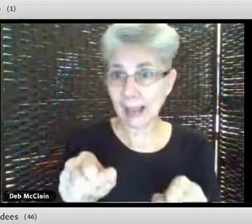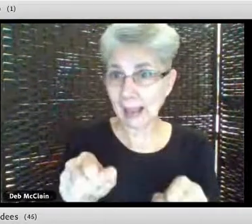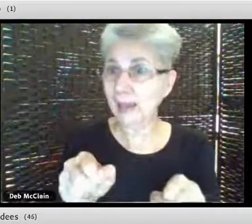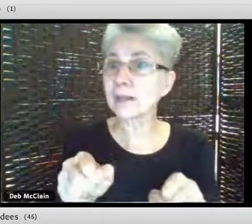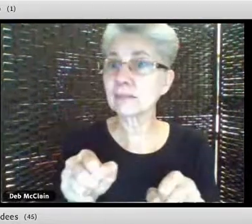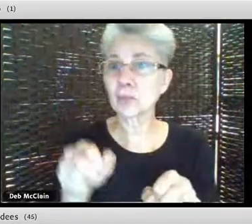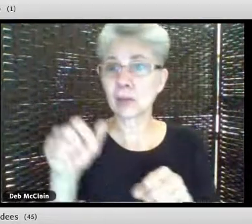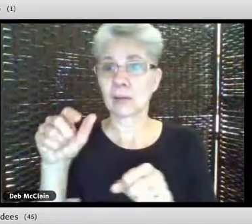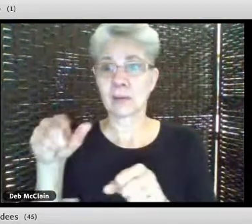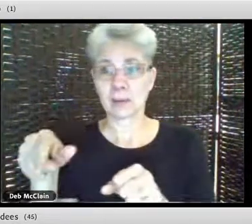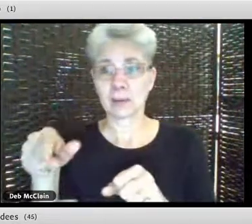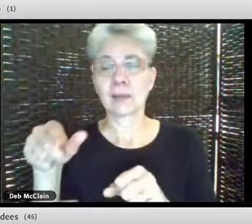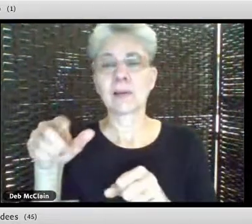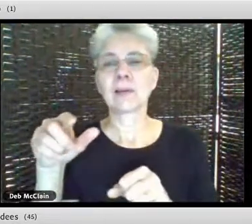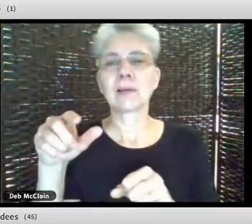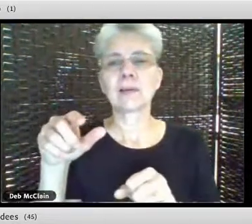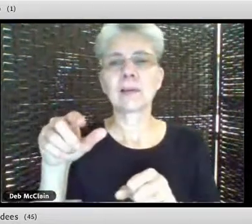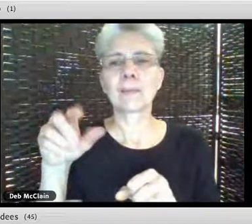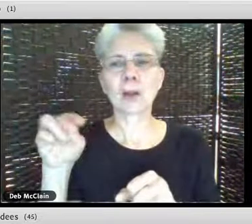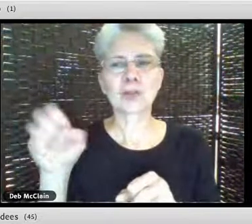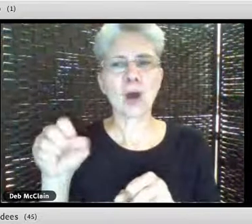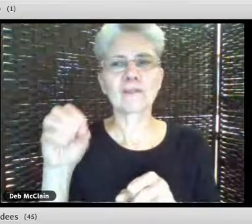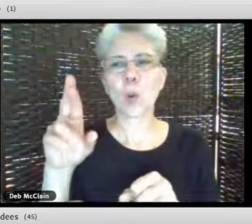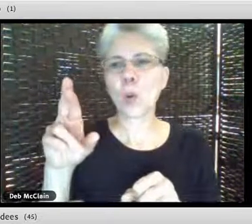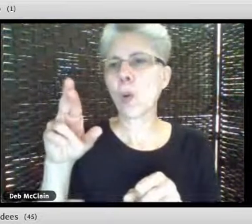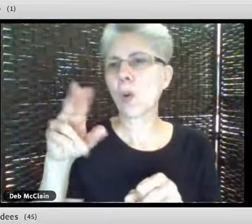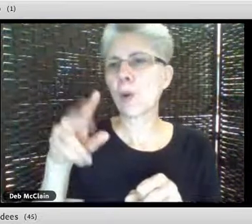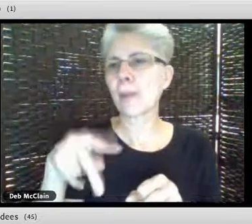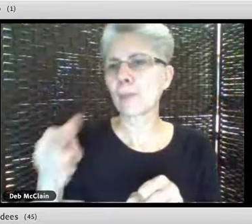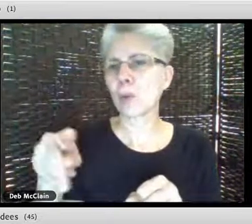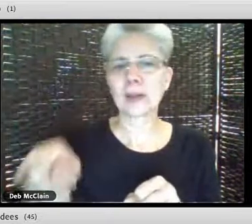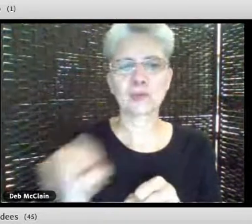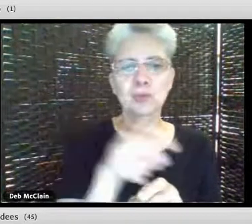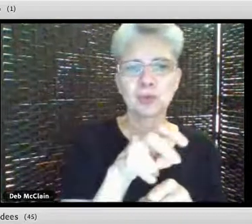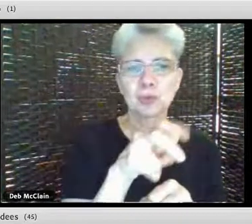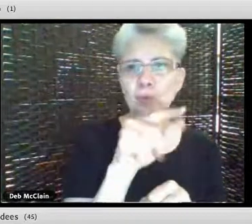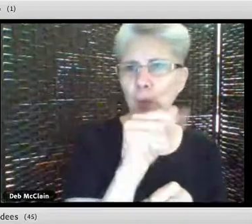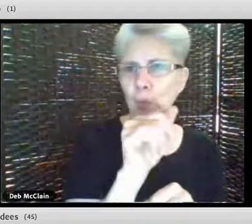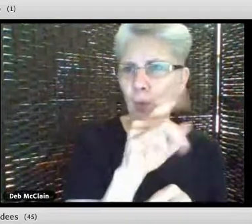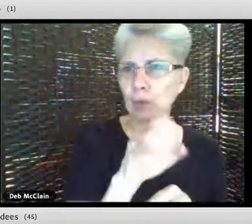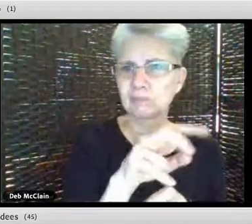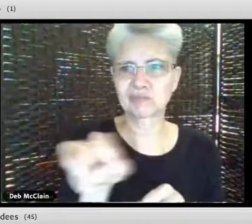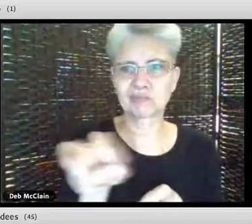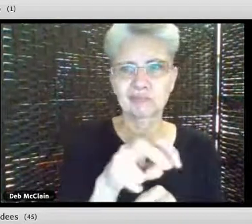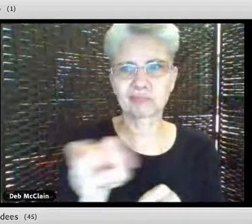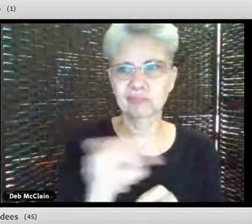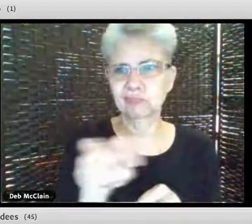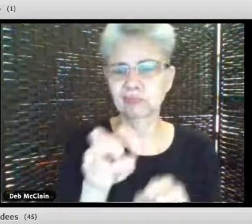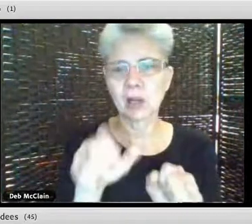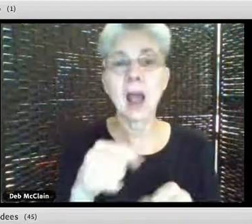So it's all interchangeable, and when I say that my Google PowerPoint that you guys see today in Slides,